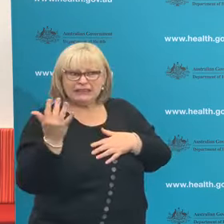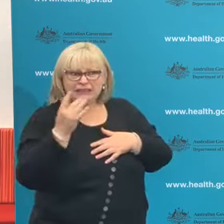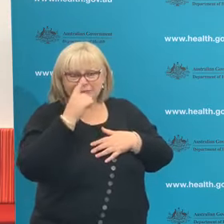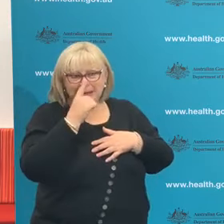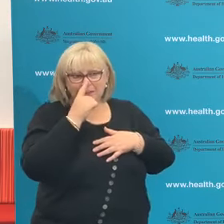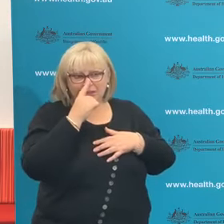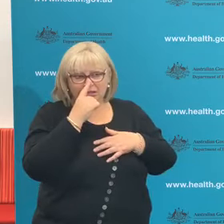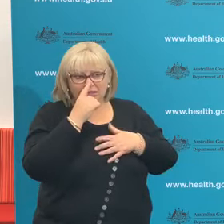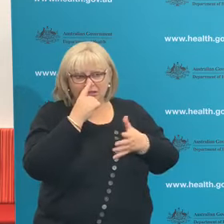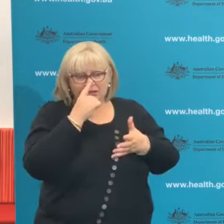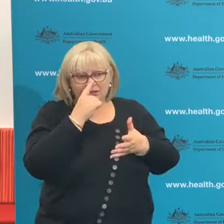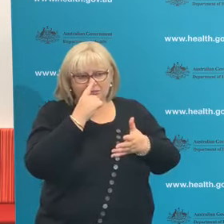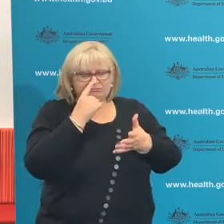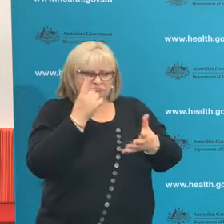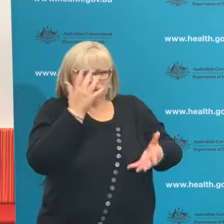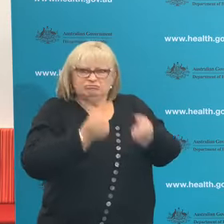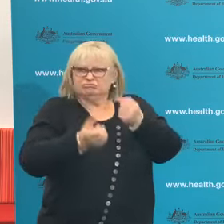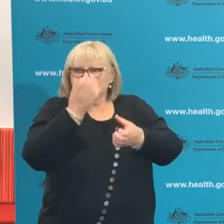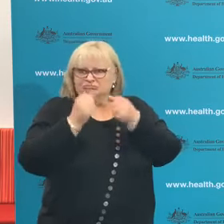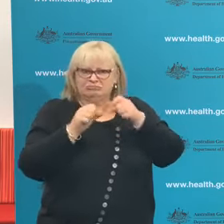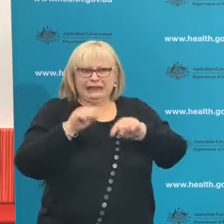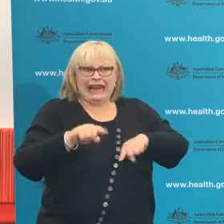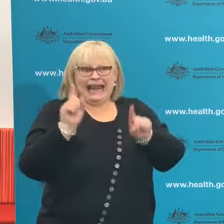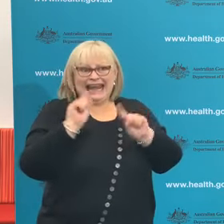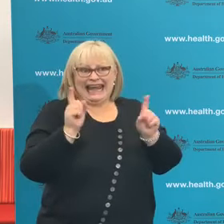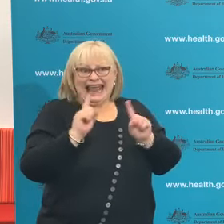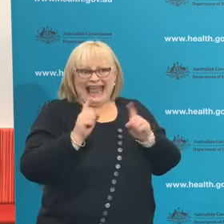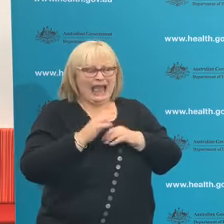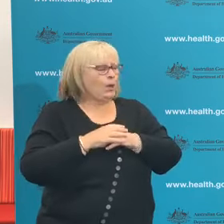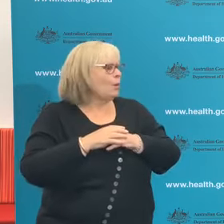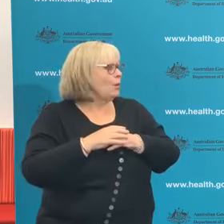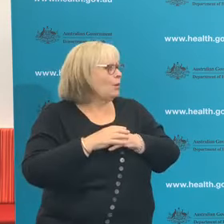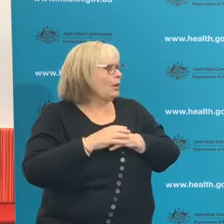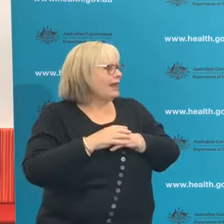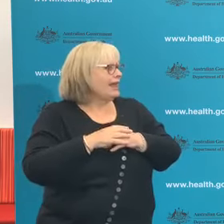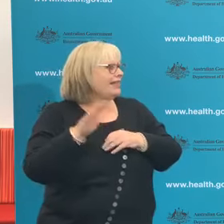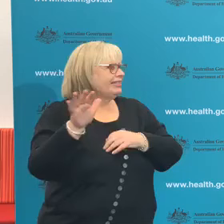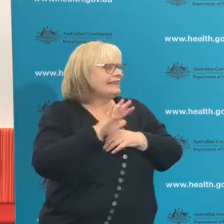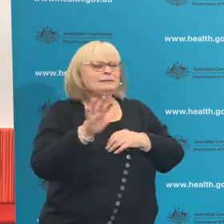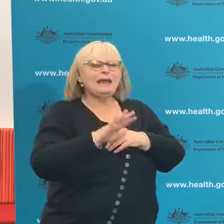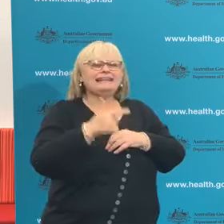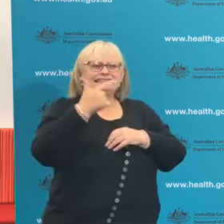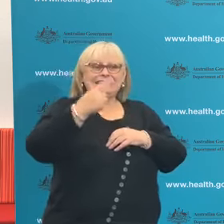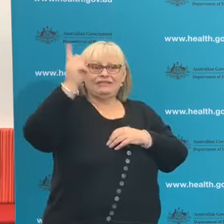So, we think there is currently about 7000 public